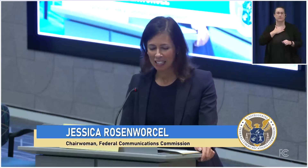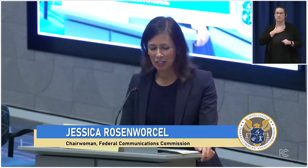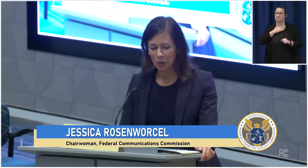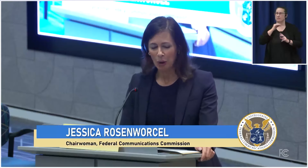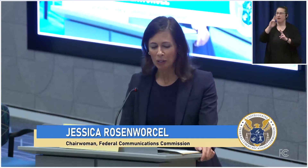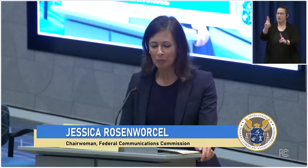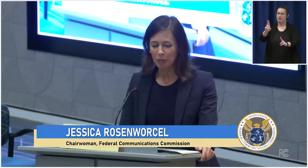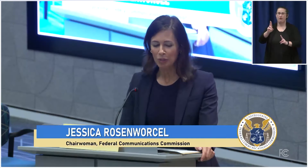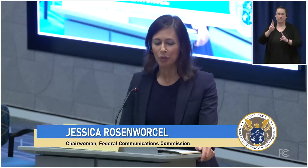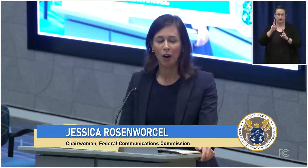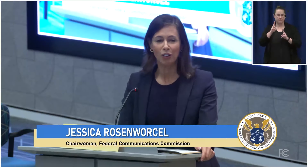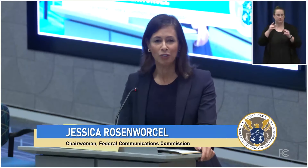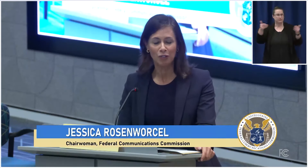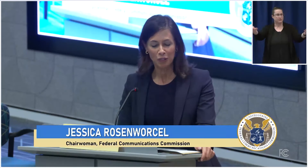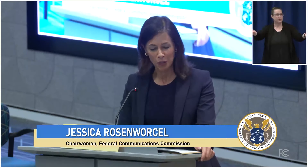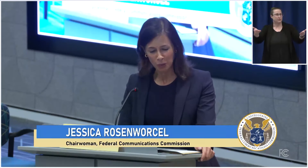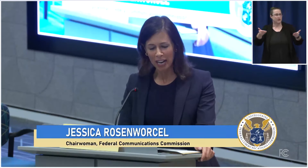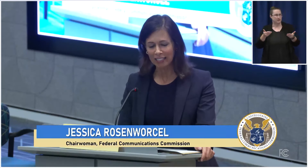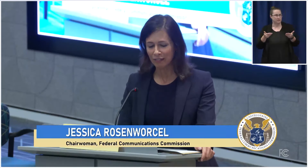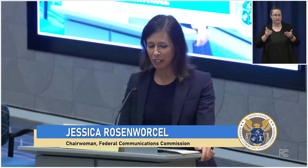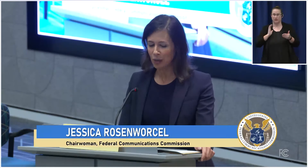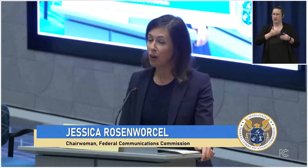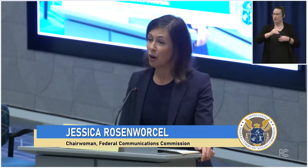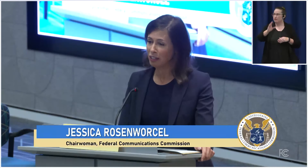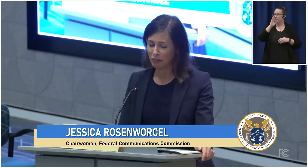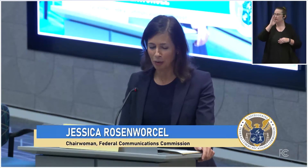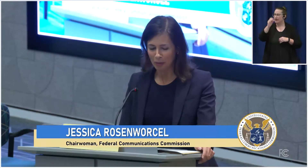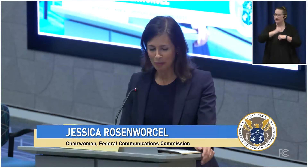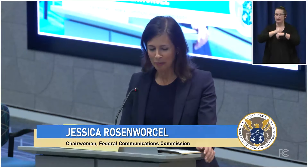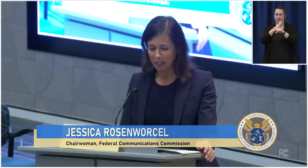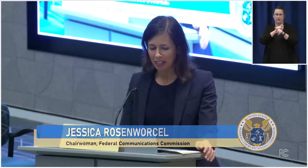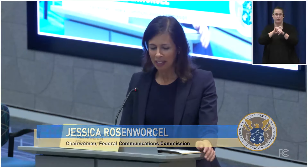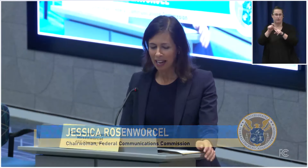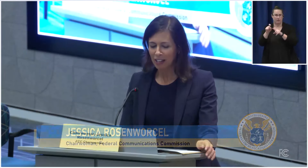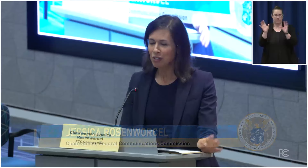YOU ALL HERE TODAY. NOW, MY COLLEAGUES IN THE COMMISSION'S DISABILITY RIGHTS OFFICE HAVE GIVEN ME